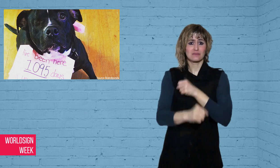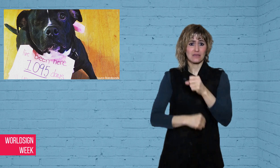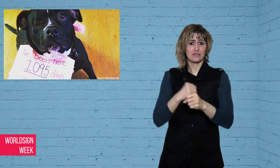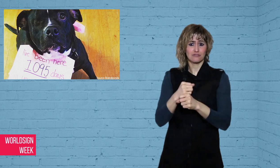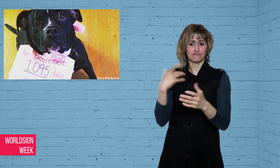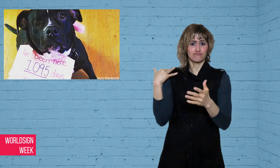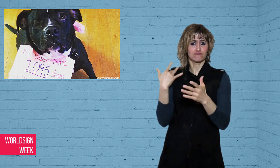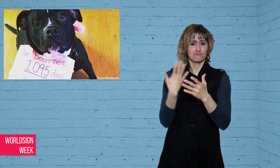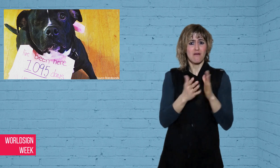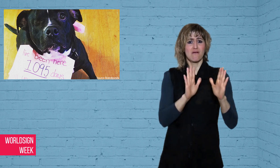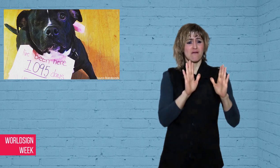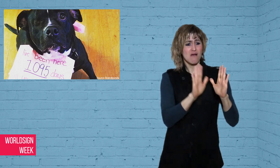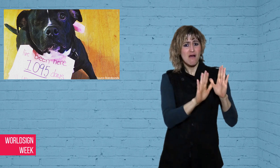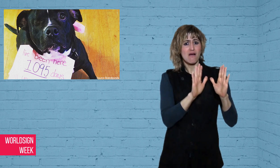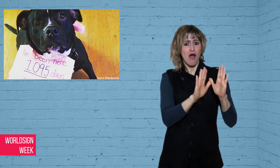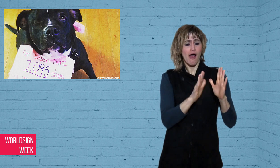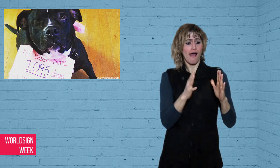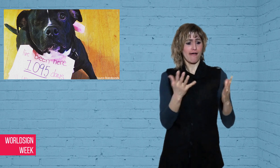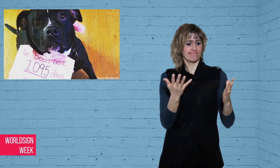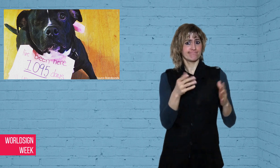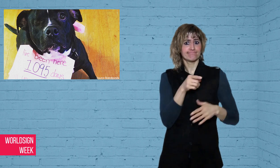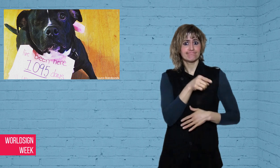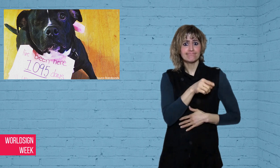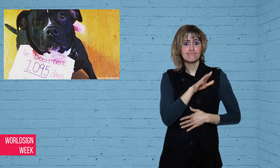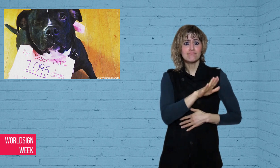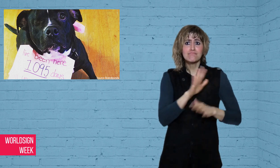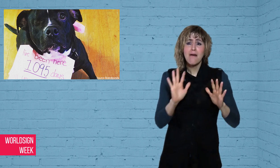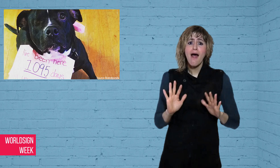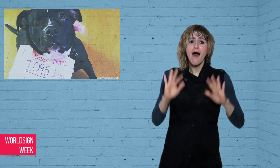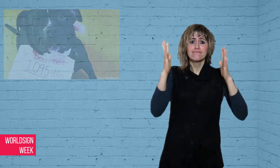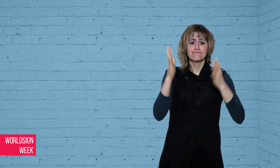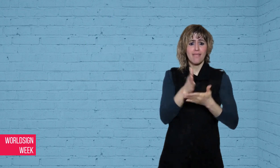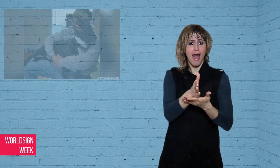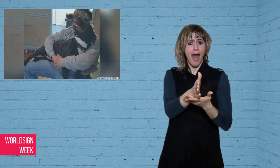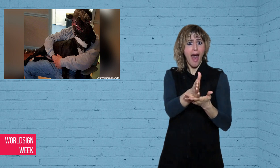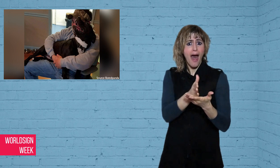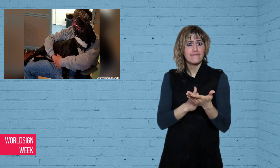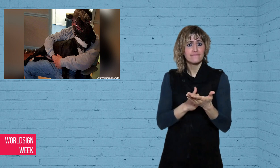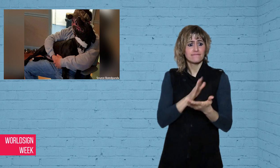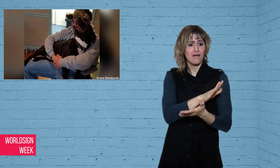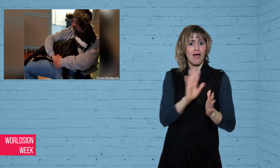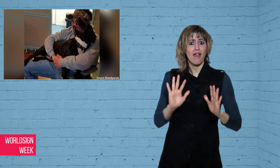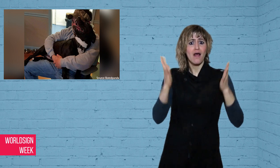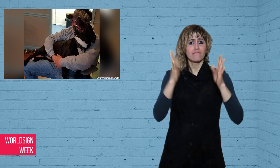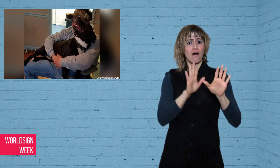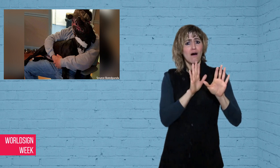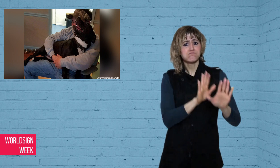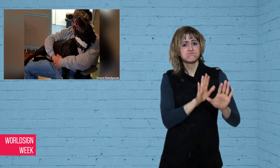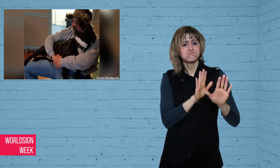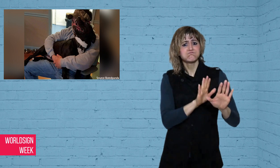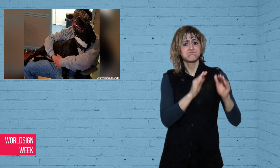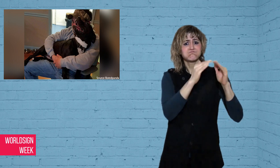years - more than half of her life.